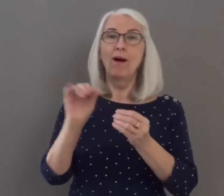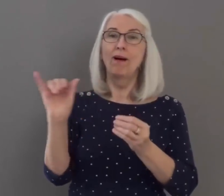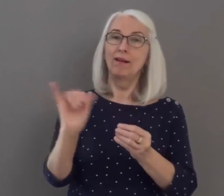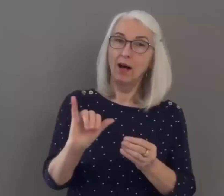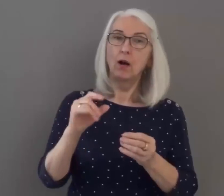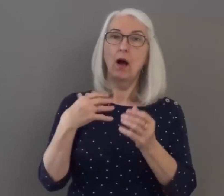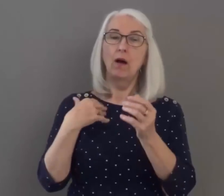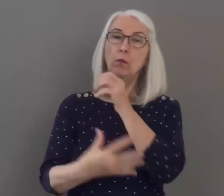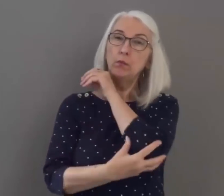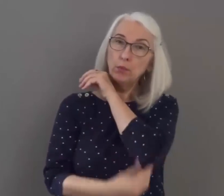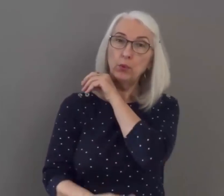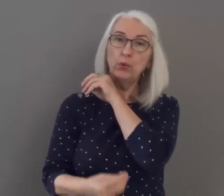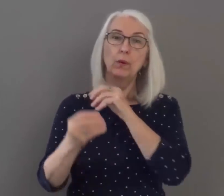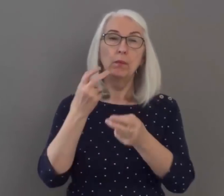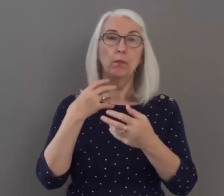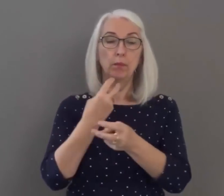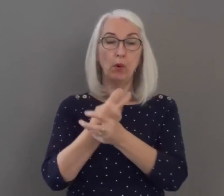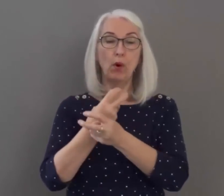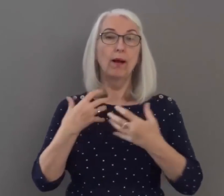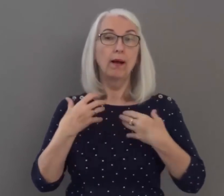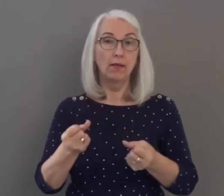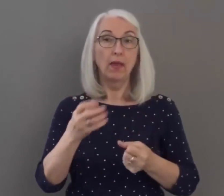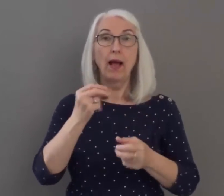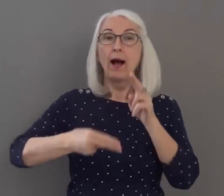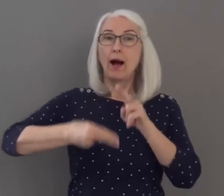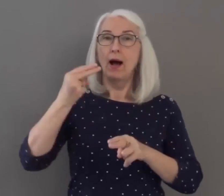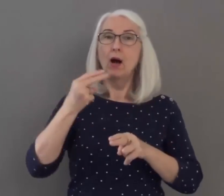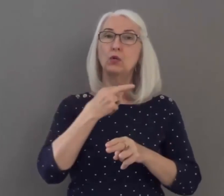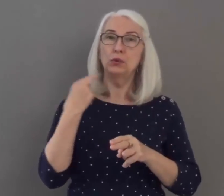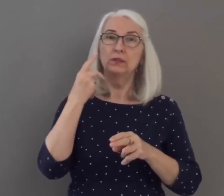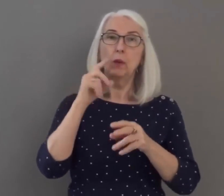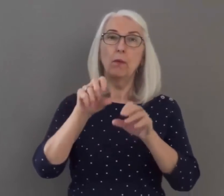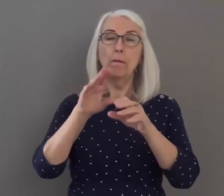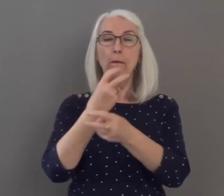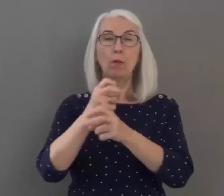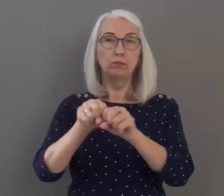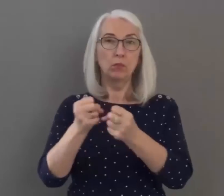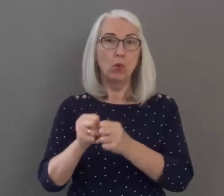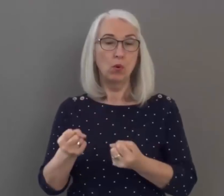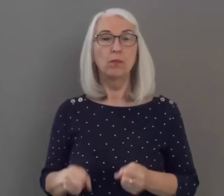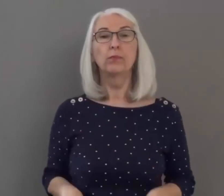more likely to have poorer bone health and a higher fracture risk.